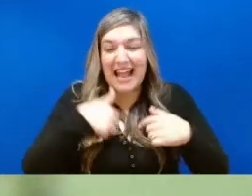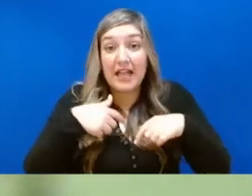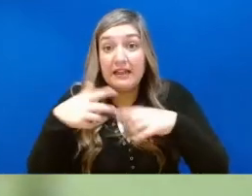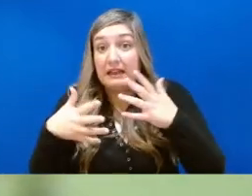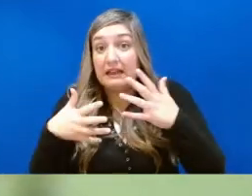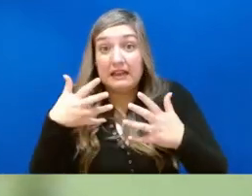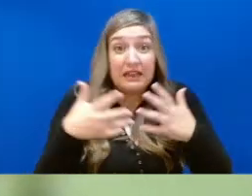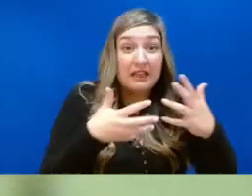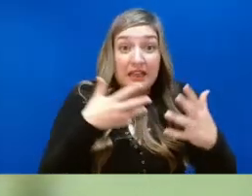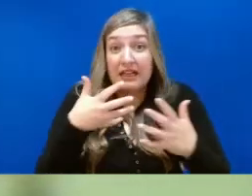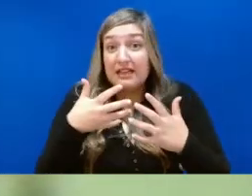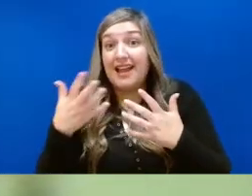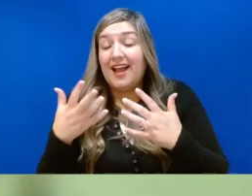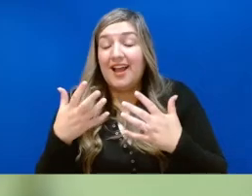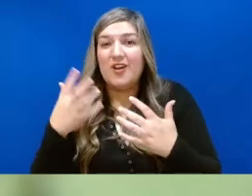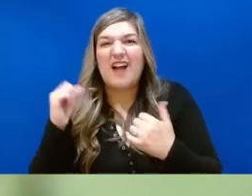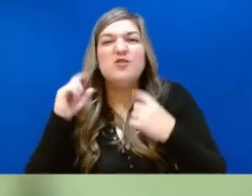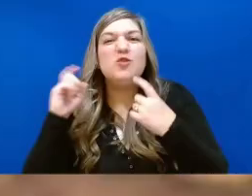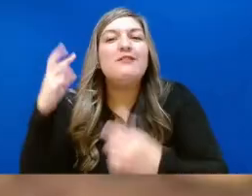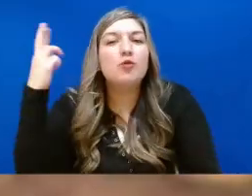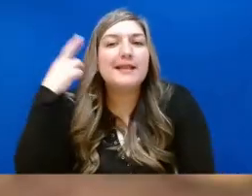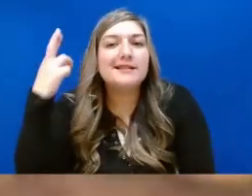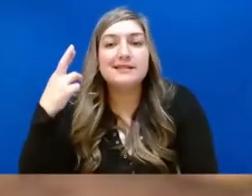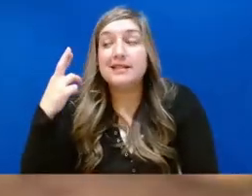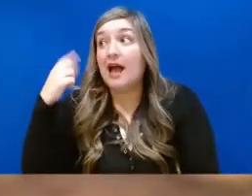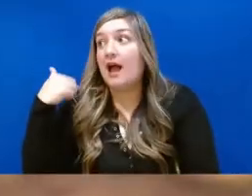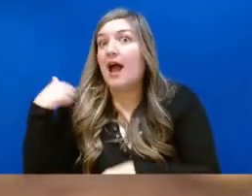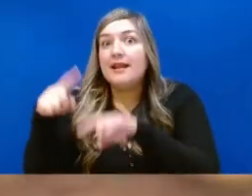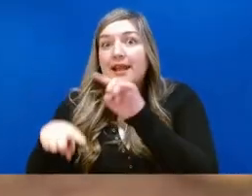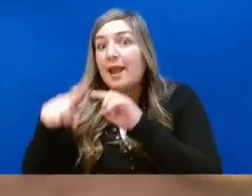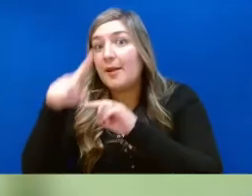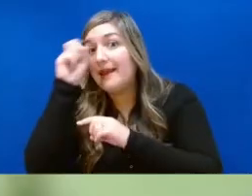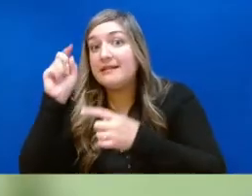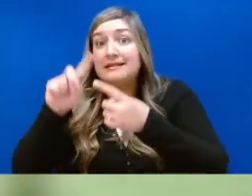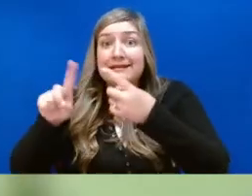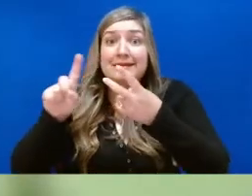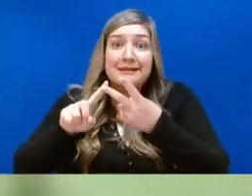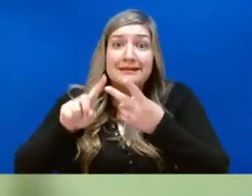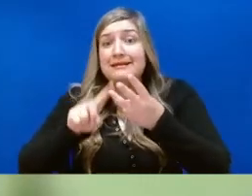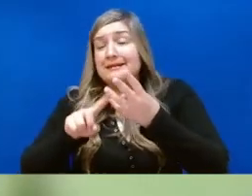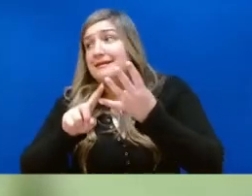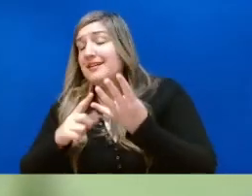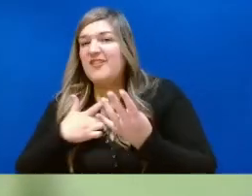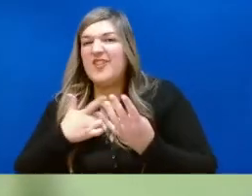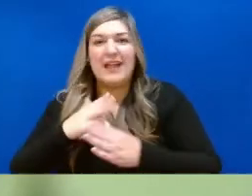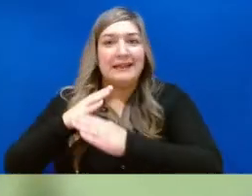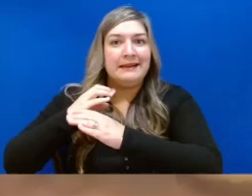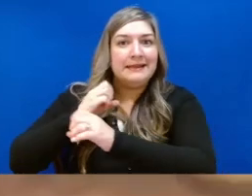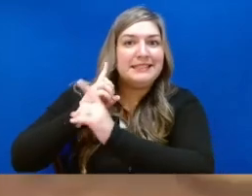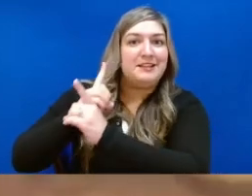And as if your required to defend your nice niceness. Yes, to knighthood. But yeah, I'm a good person. A good person.